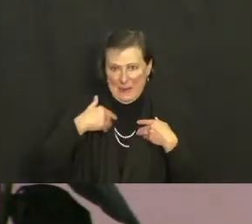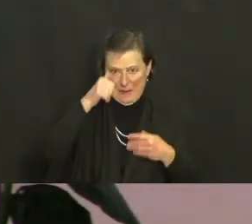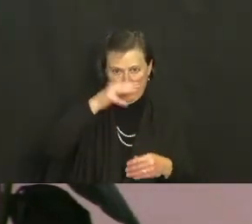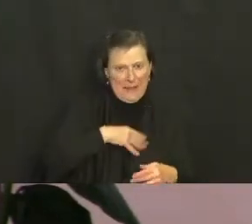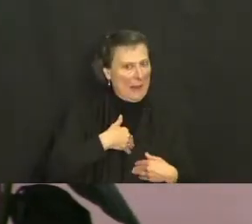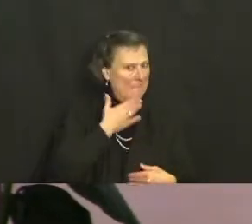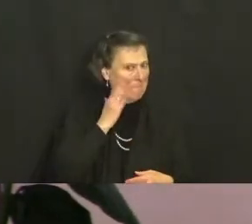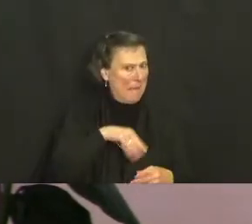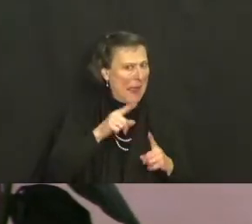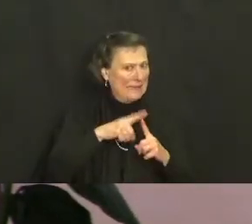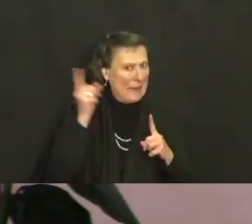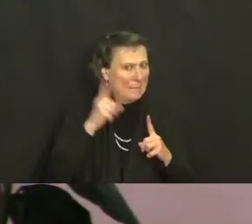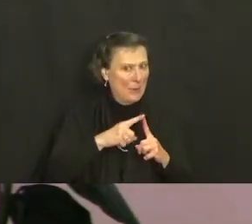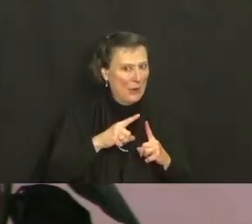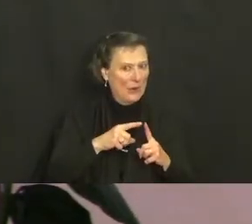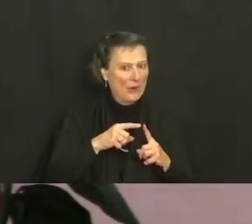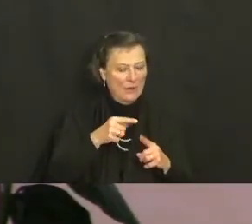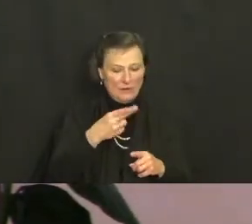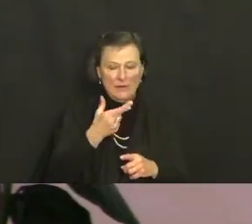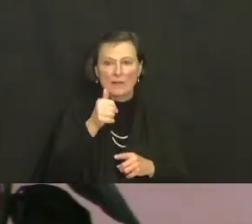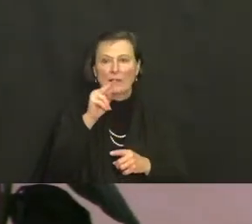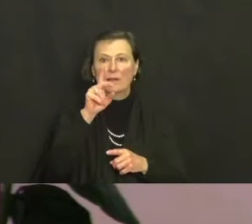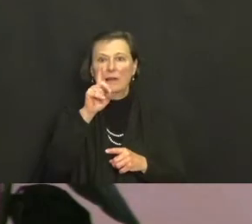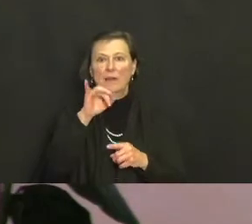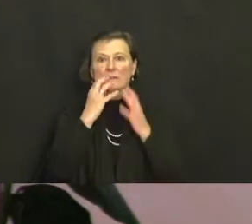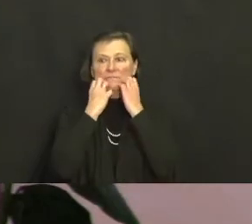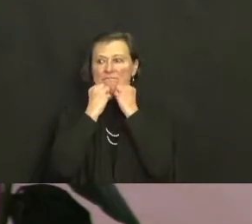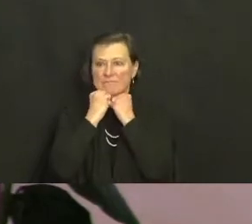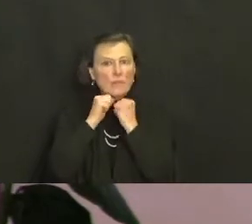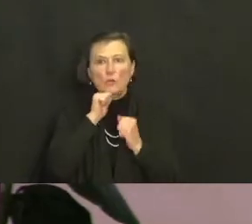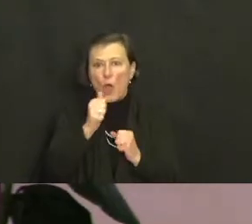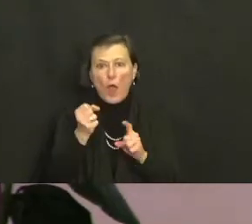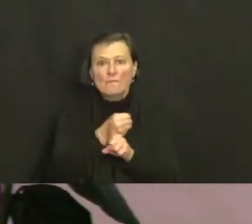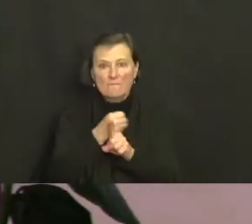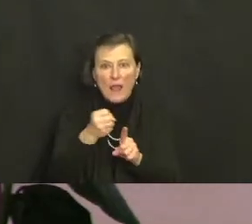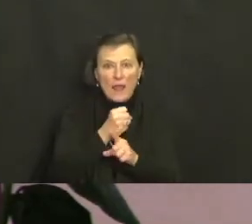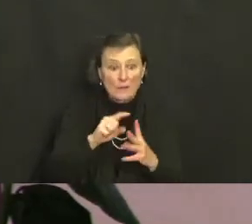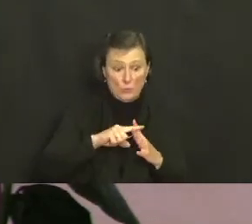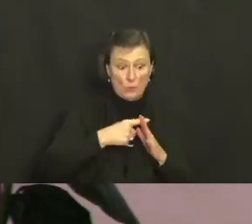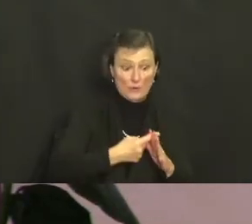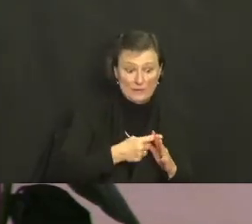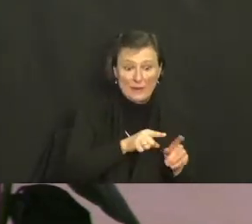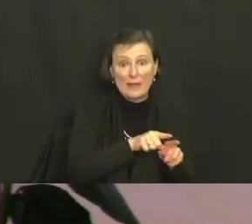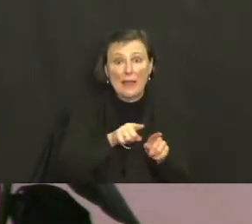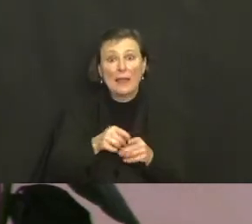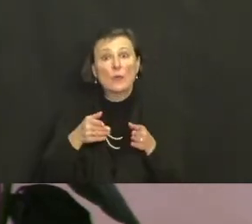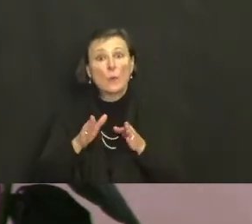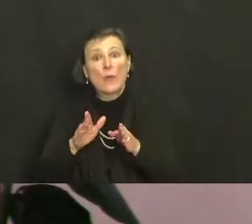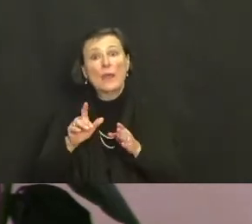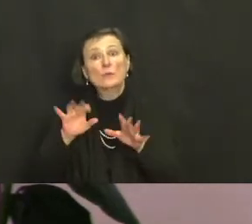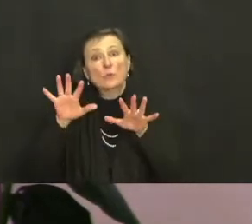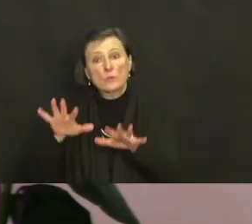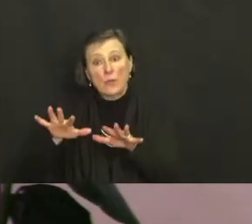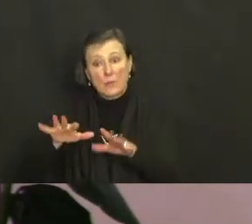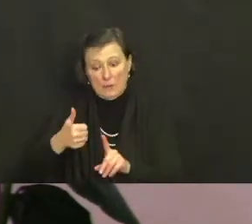He had embraced, Gandhi had embraced non-violence, originally as a means of taming his own violent